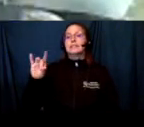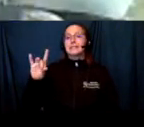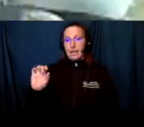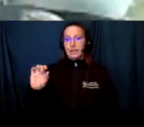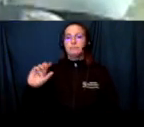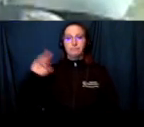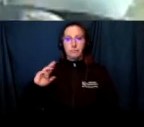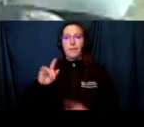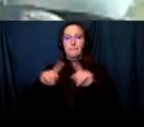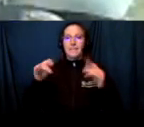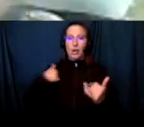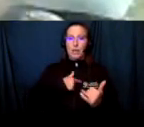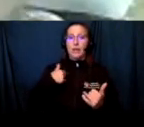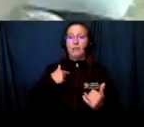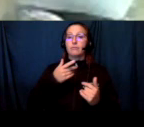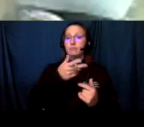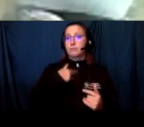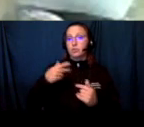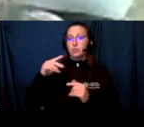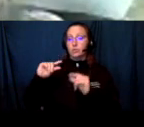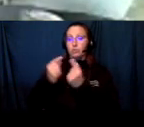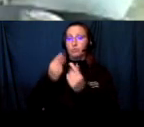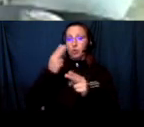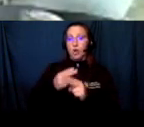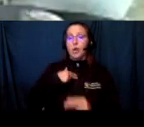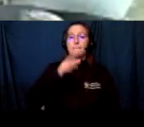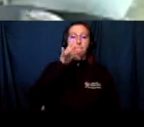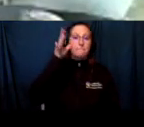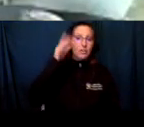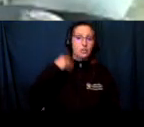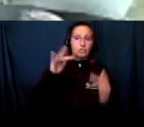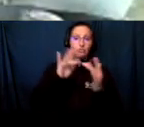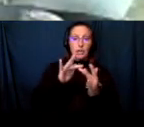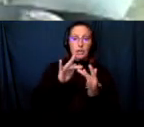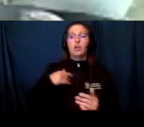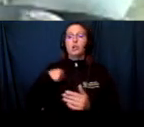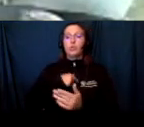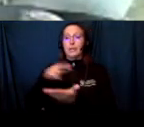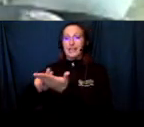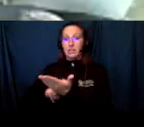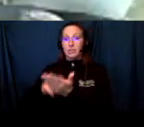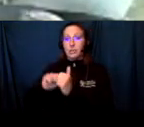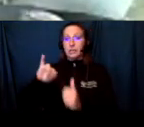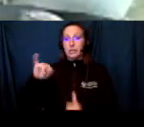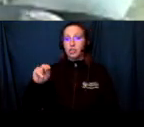called Parents Reaching Out and we contract with Jeannie and Connie to be that post-diagnosis